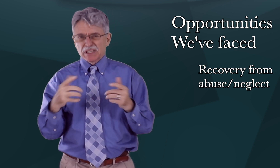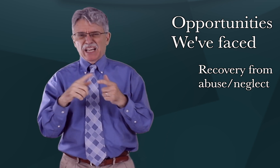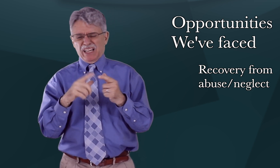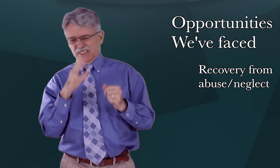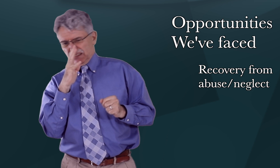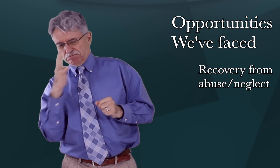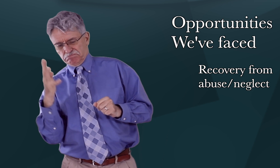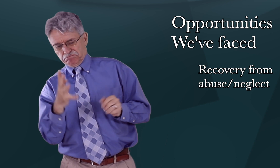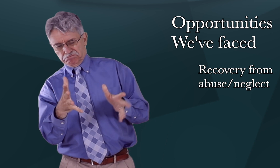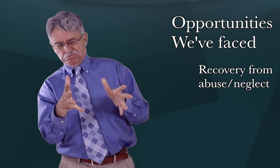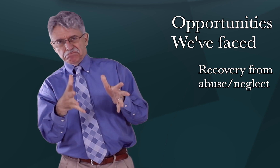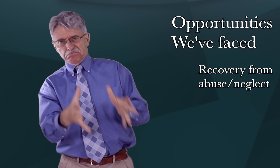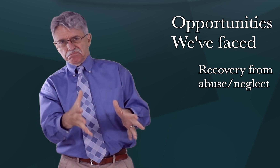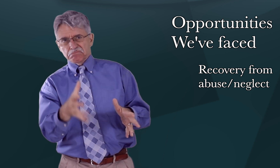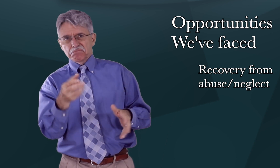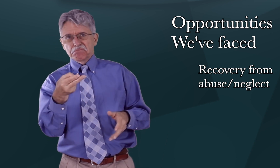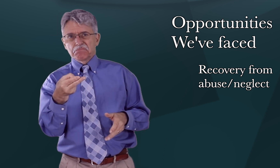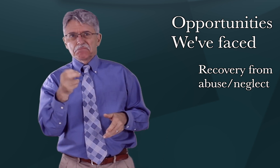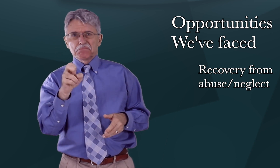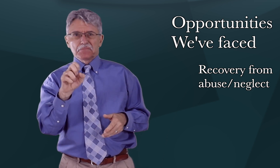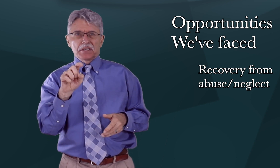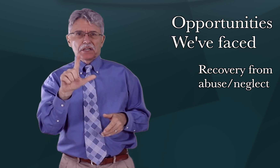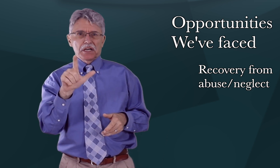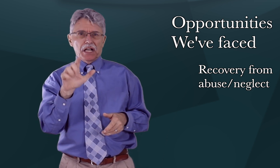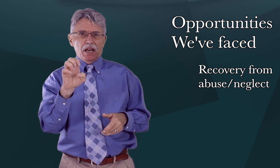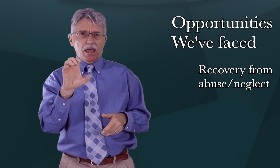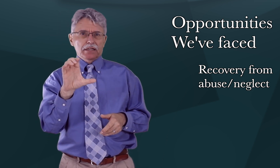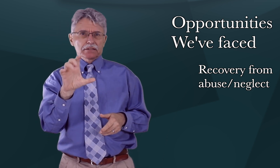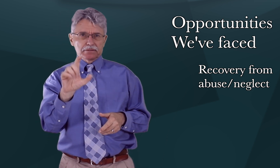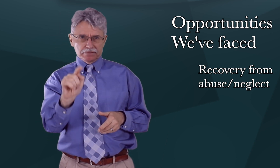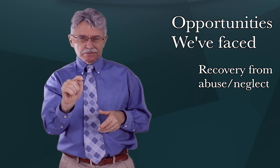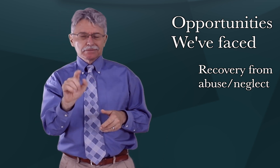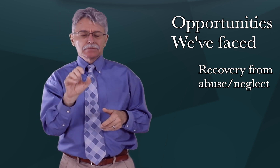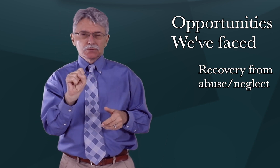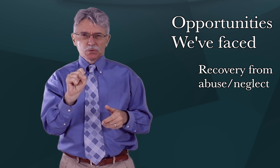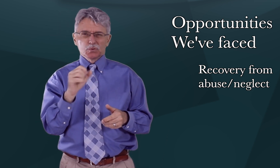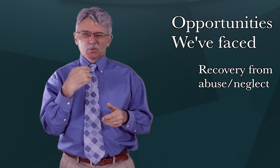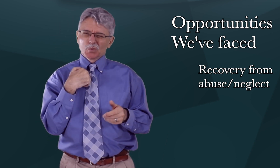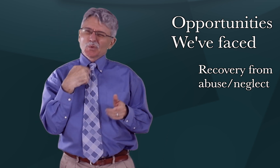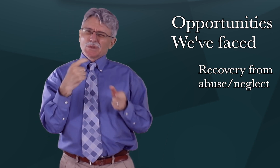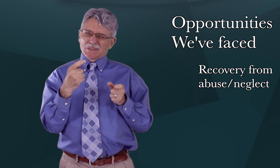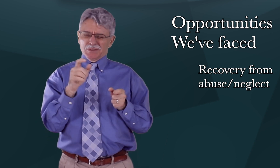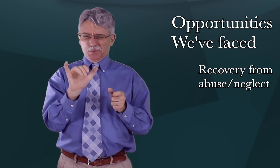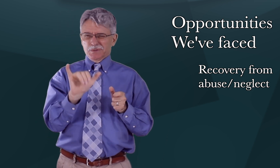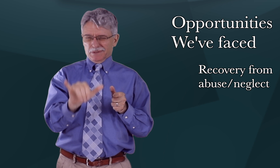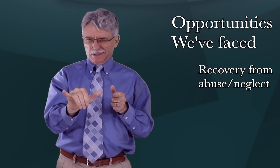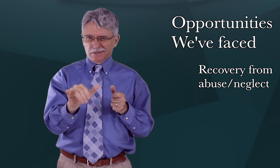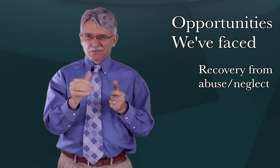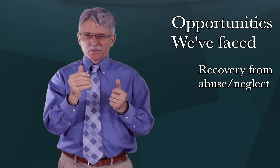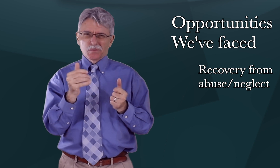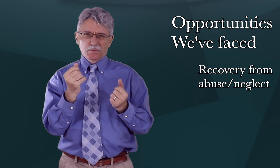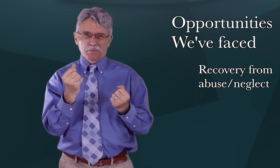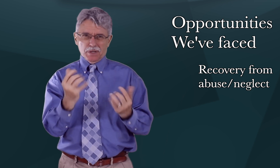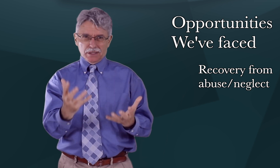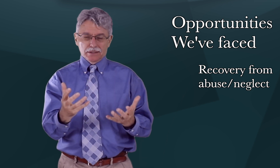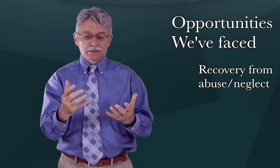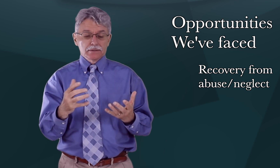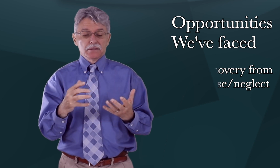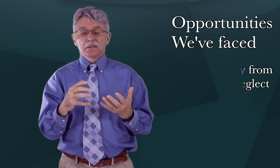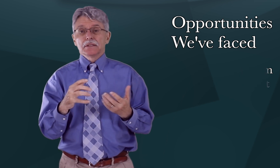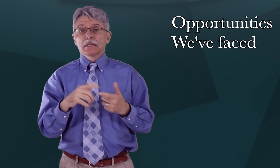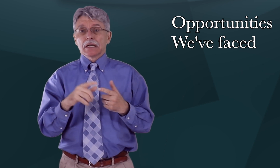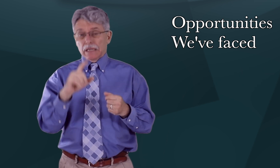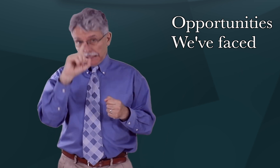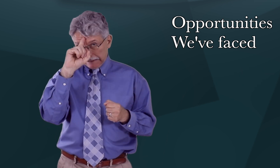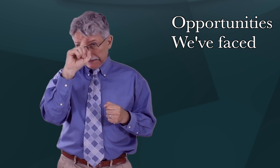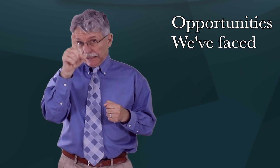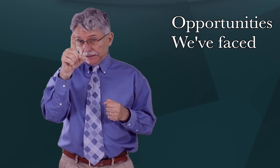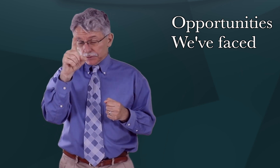a variety of adverse impact -- so we have had to deal with that for several of them.